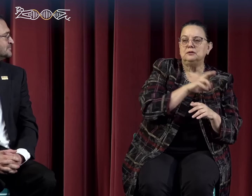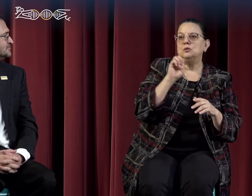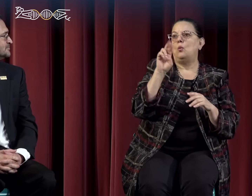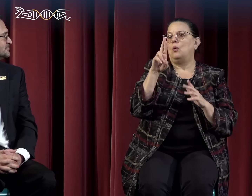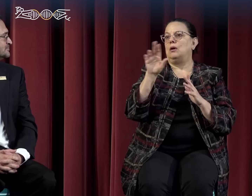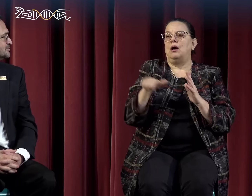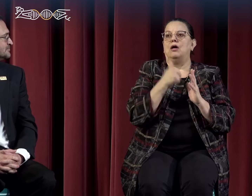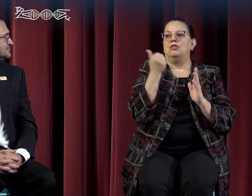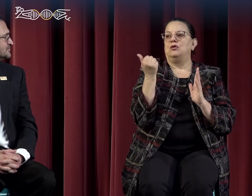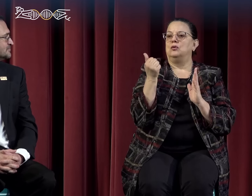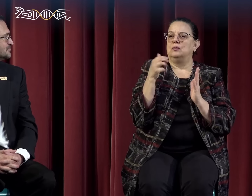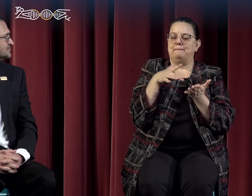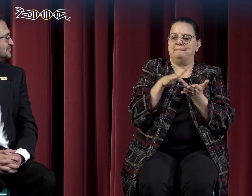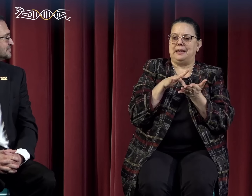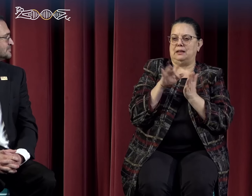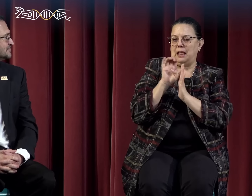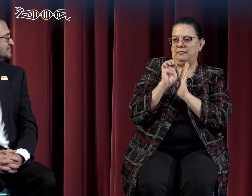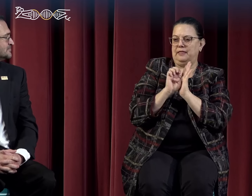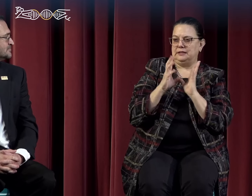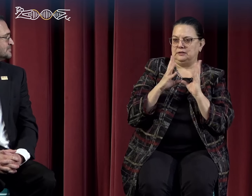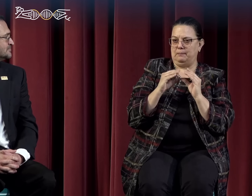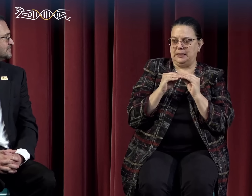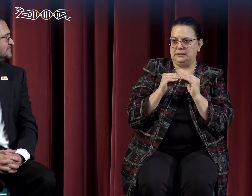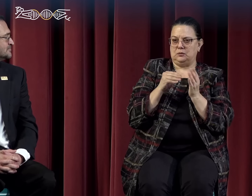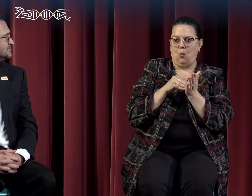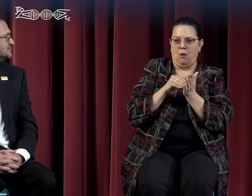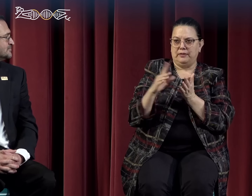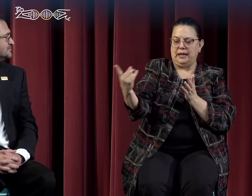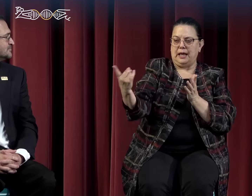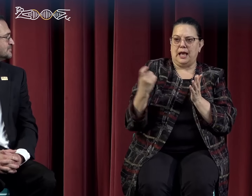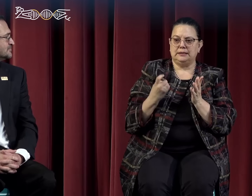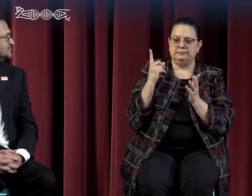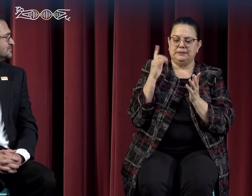by IVF clinics, hospitalization or other medical ethics committees, because